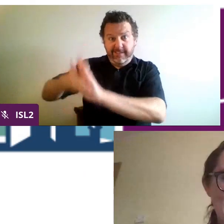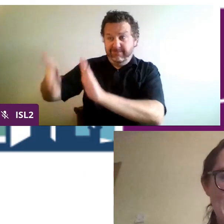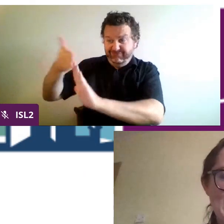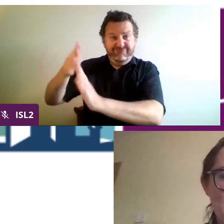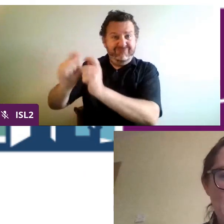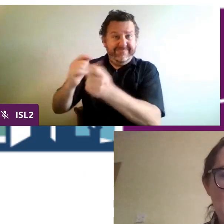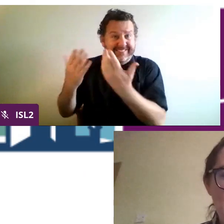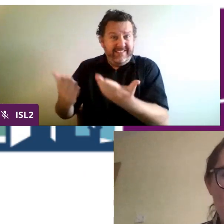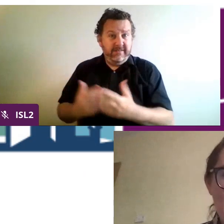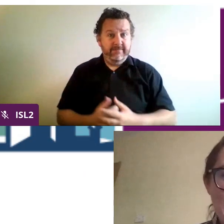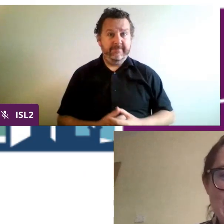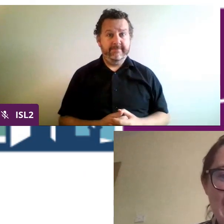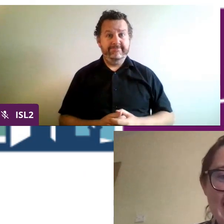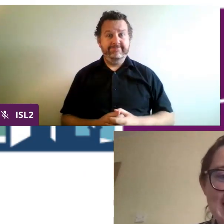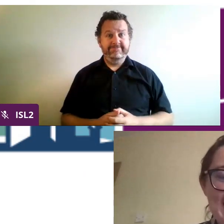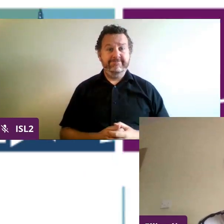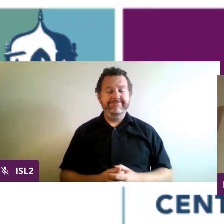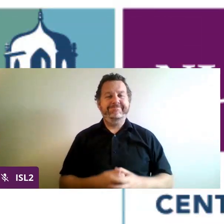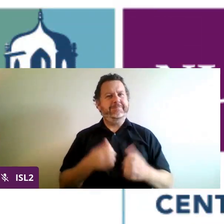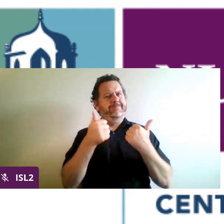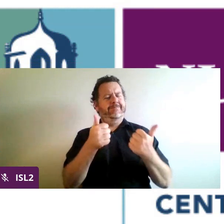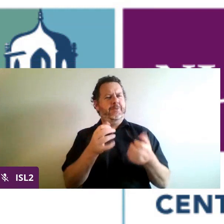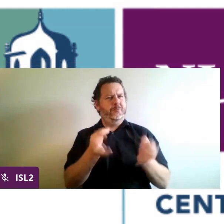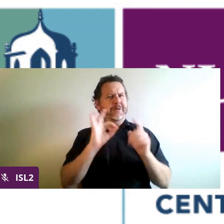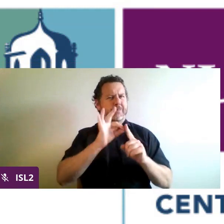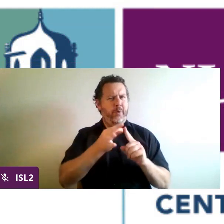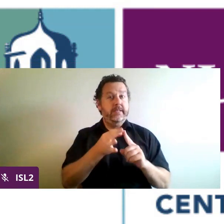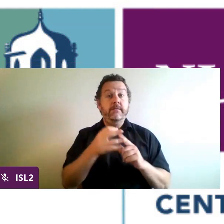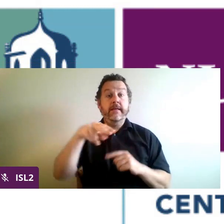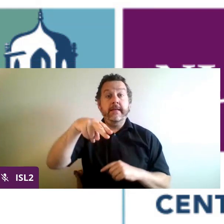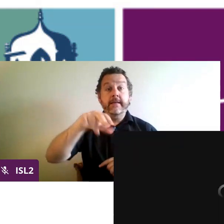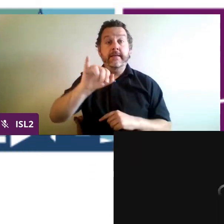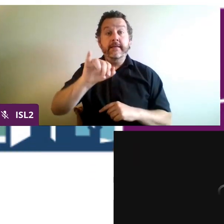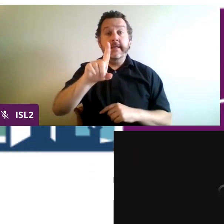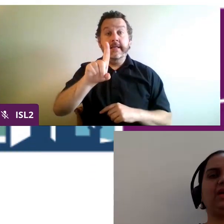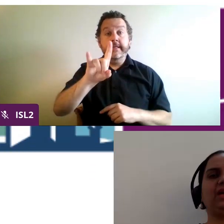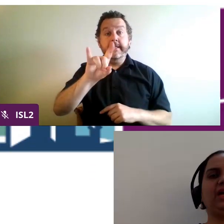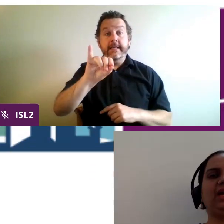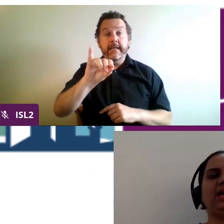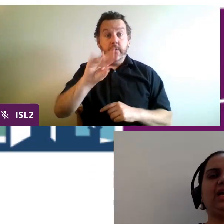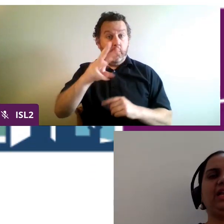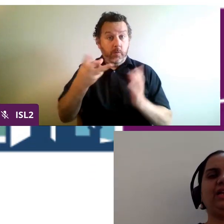That is a great point, thank you, Sinéad. Nidhi Goyal, did you have anything to add?